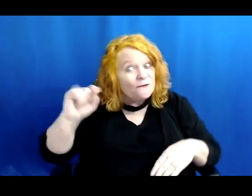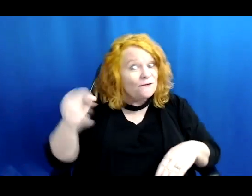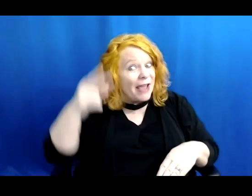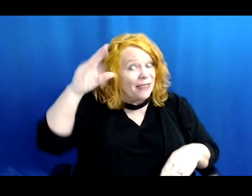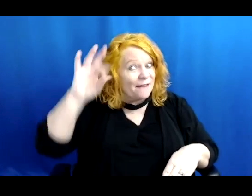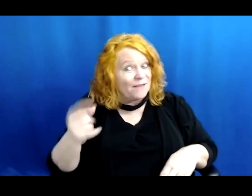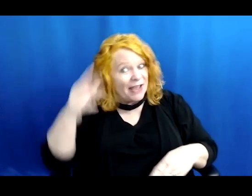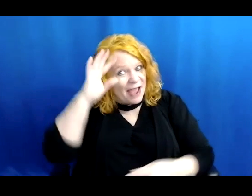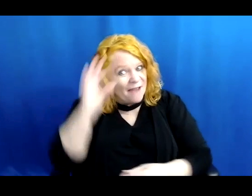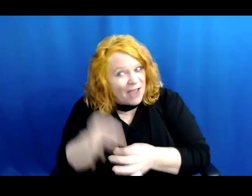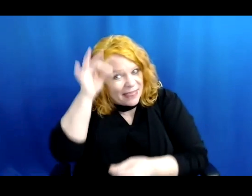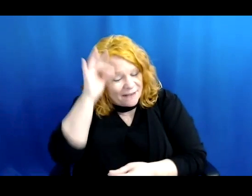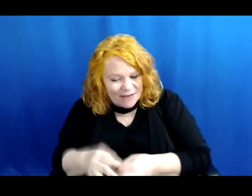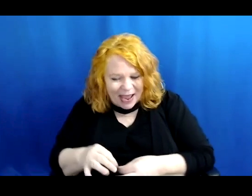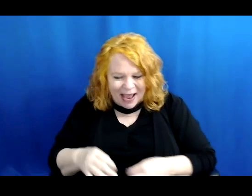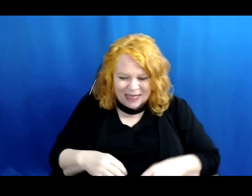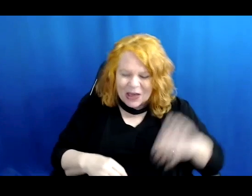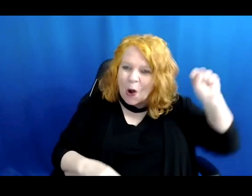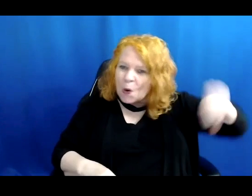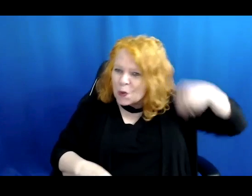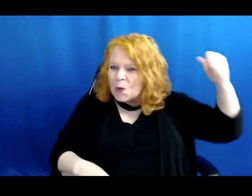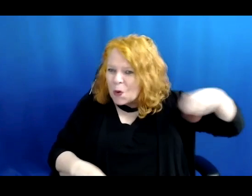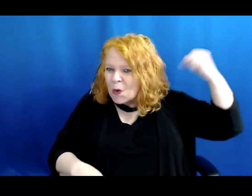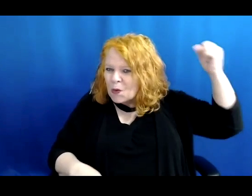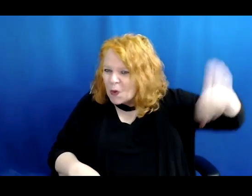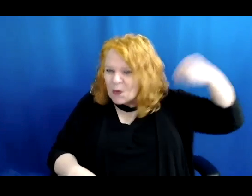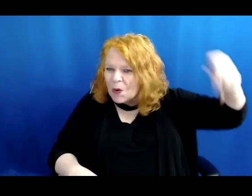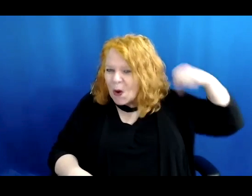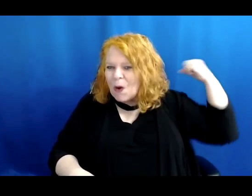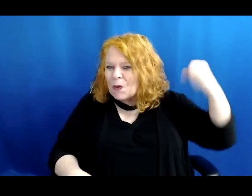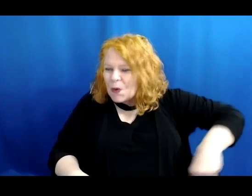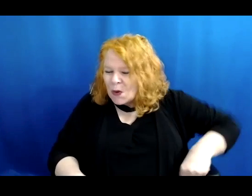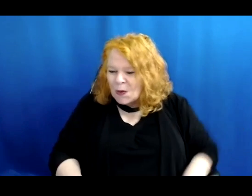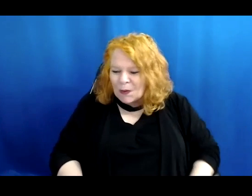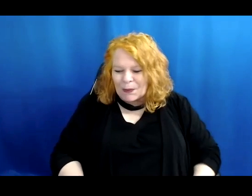Faith, Faith, hello Faith. WOOH. WOOH. WOOH.